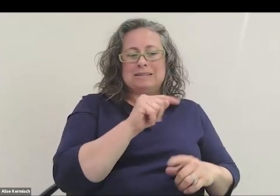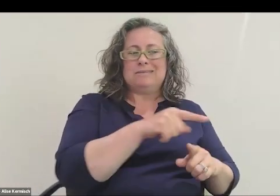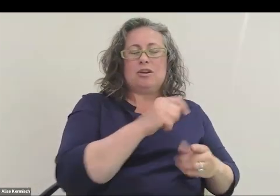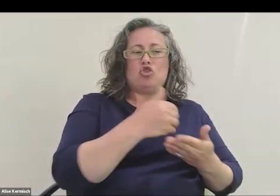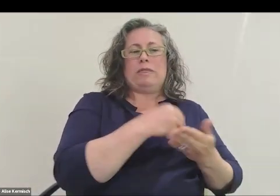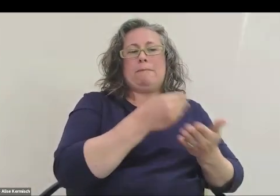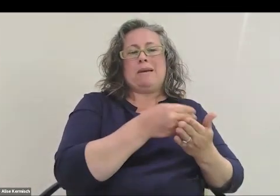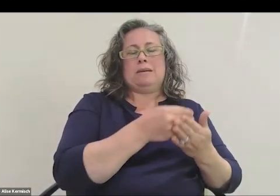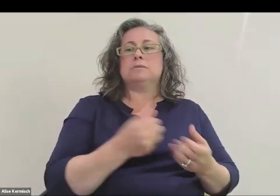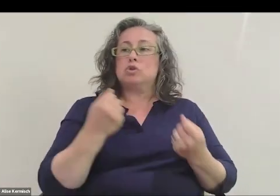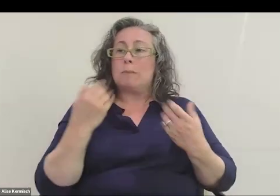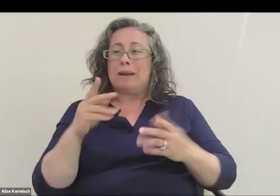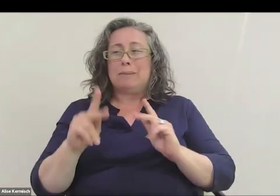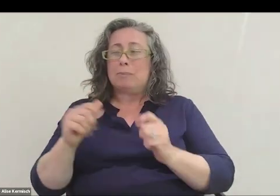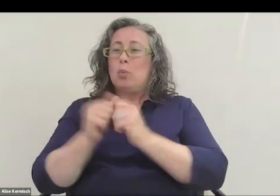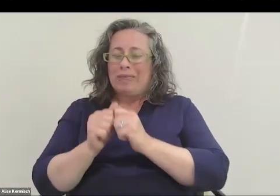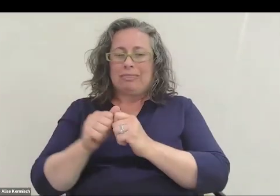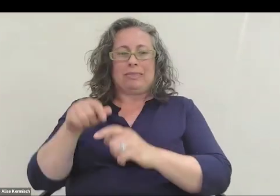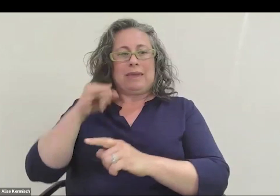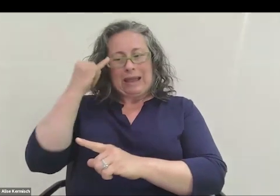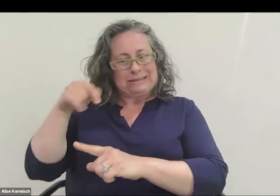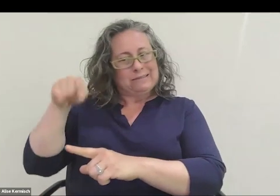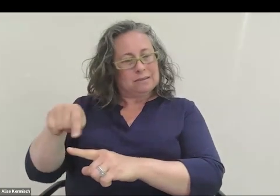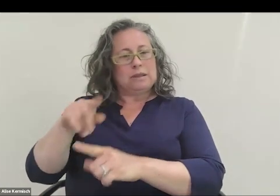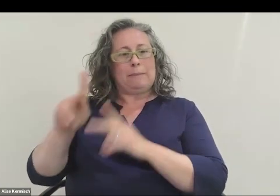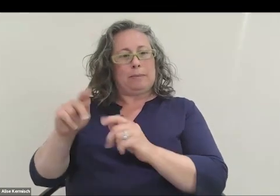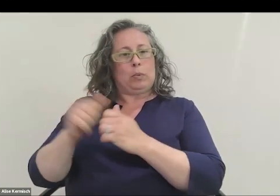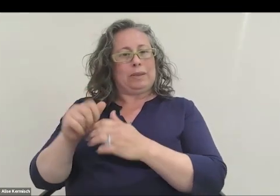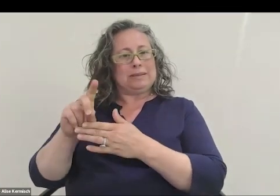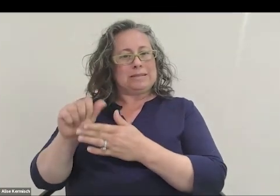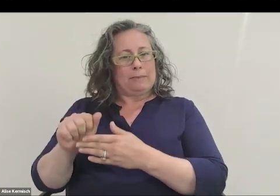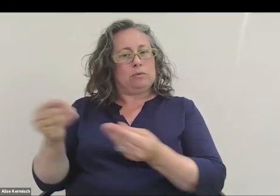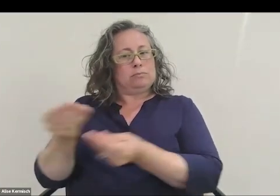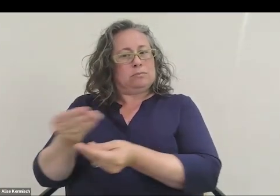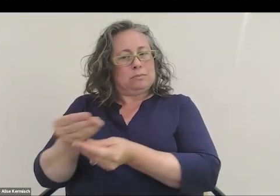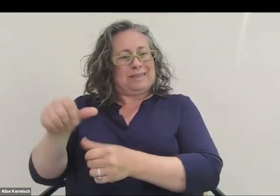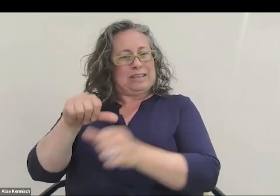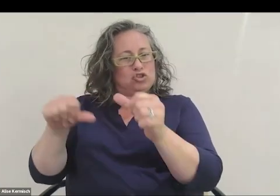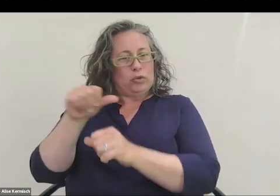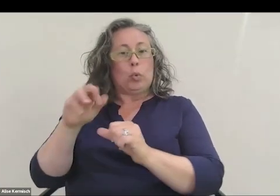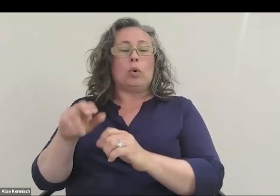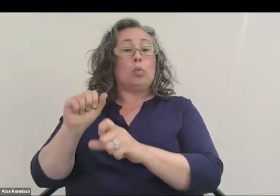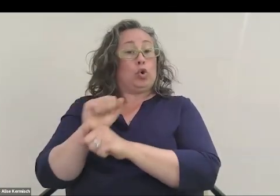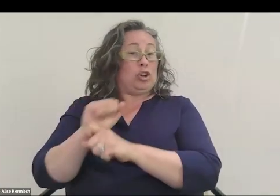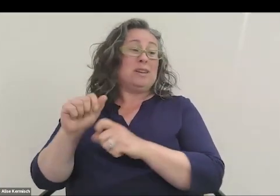the people with the ideas are actually disabled people, exchanging things with each other or working sometimes with engineering teams